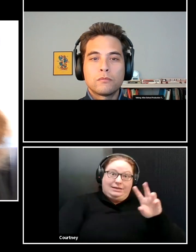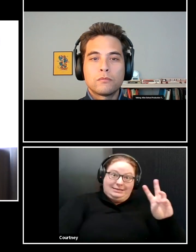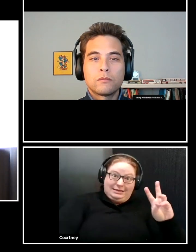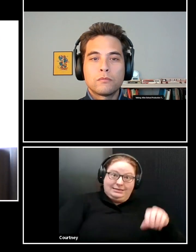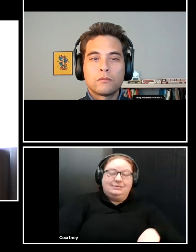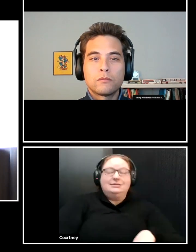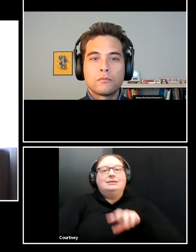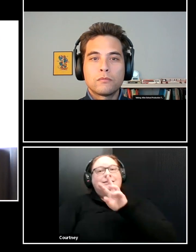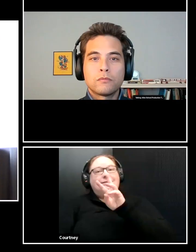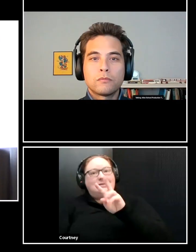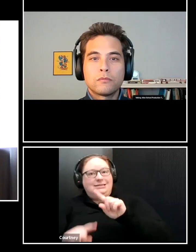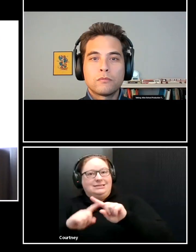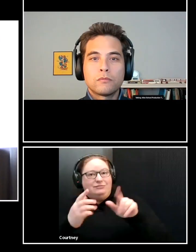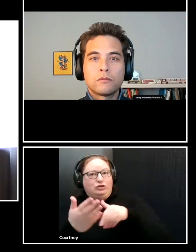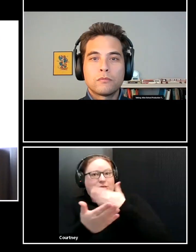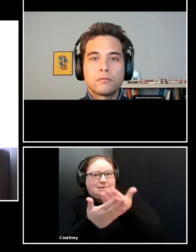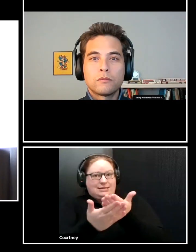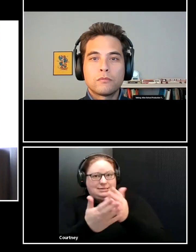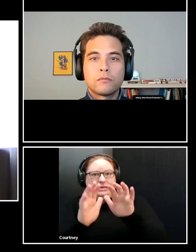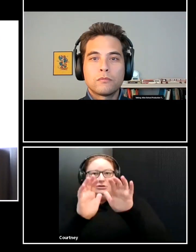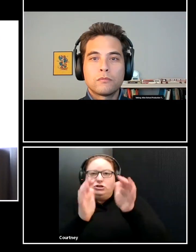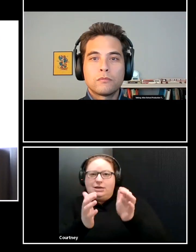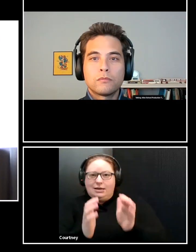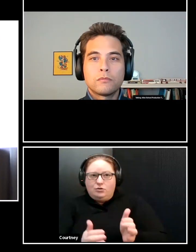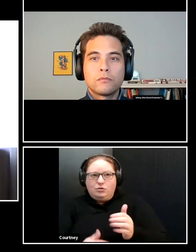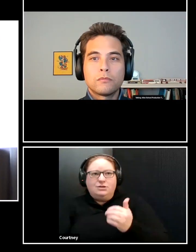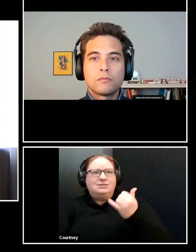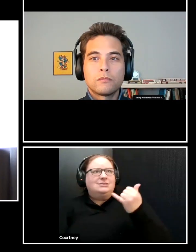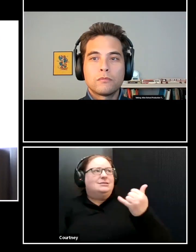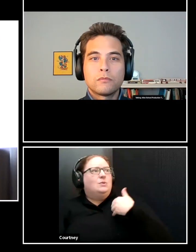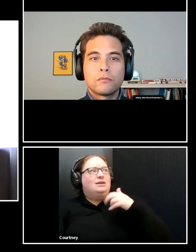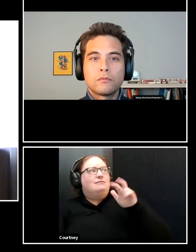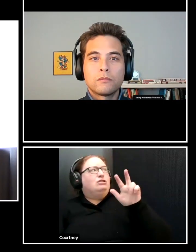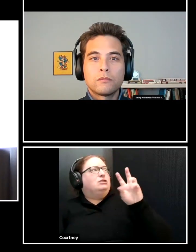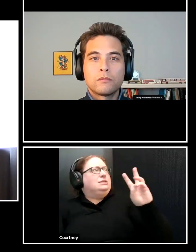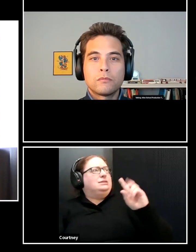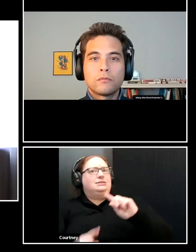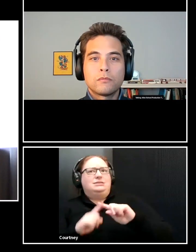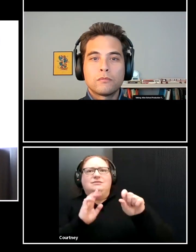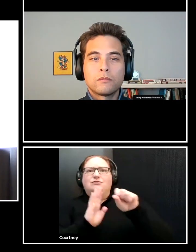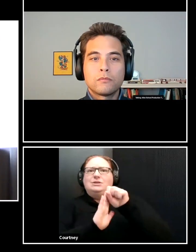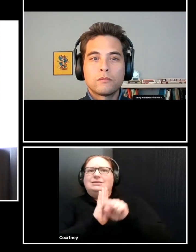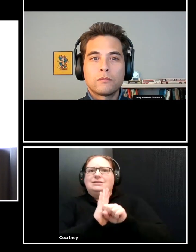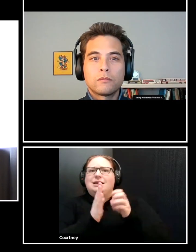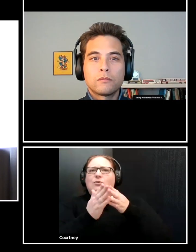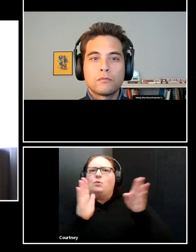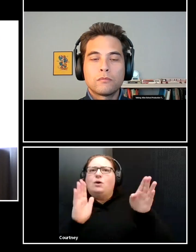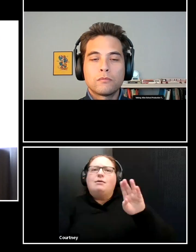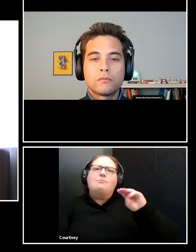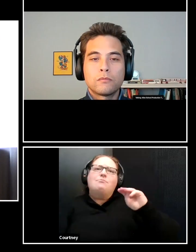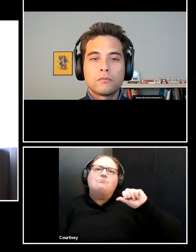categories. Now, we're doing 36 different statewide maps and tables of data that then each